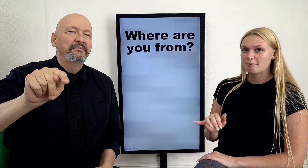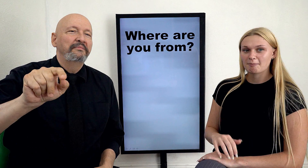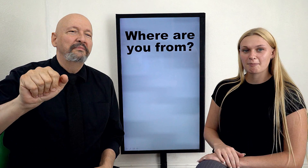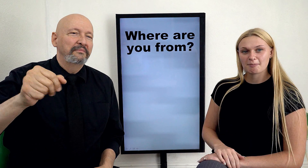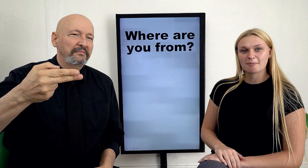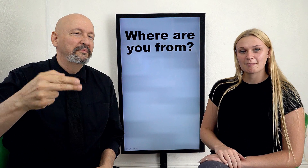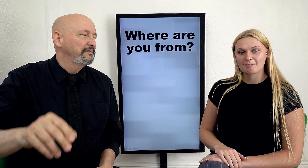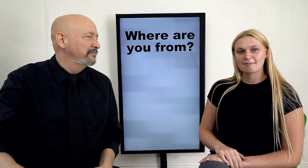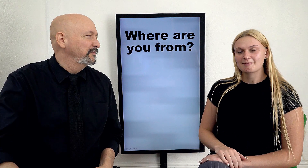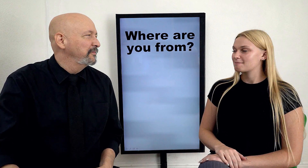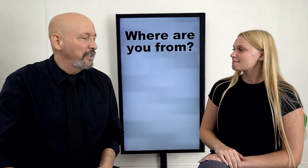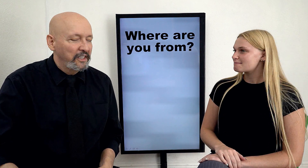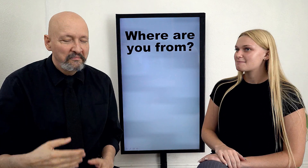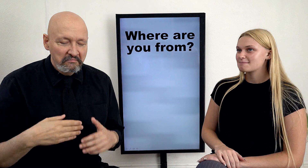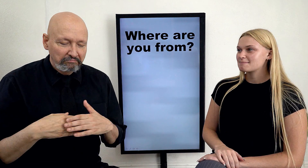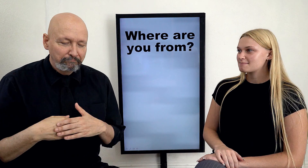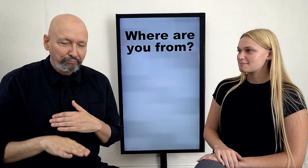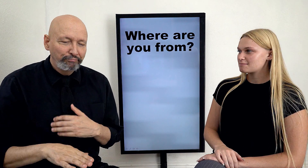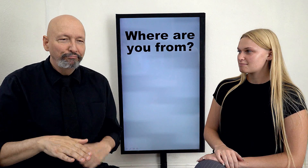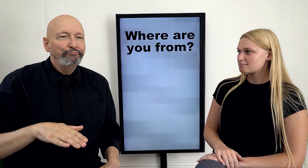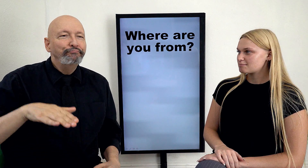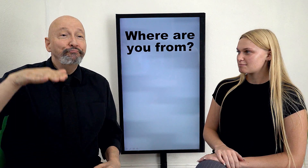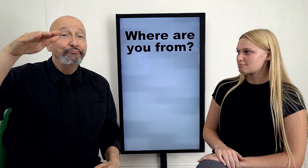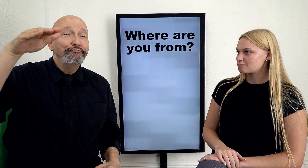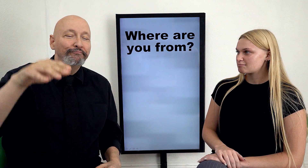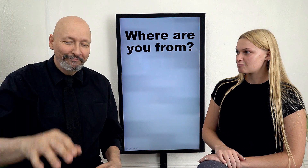UTAH. Born and raised.